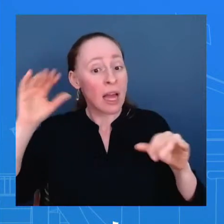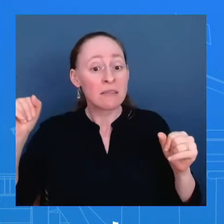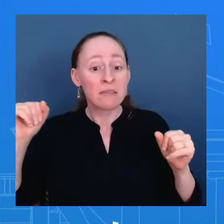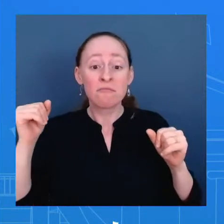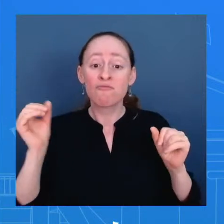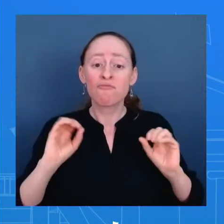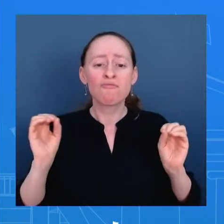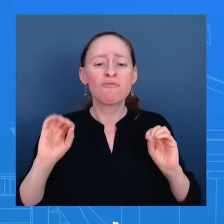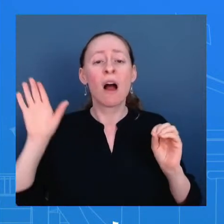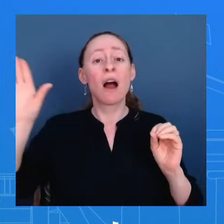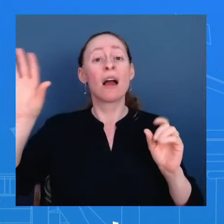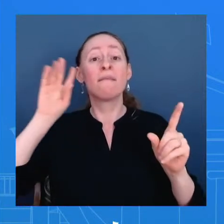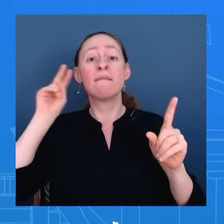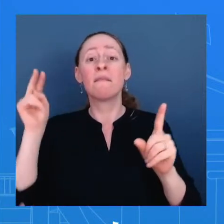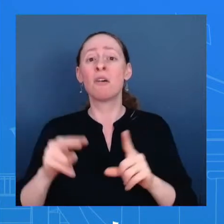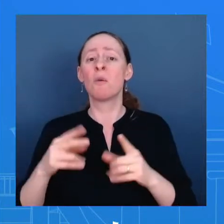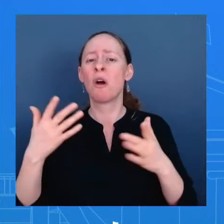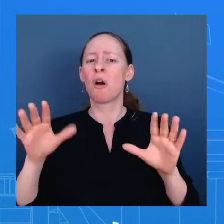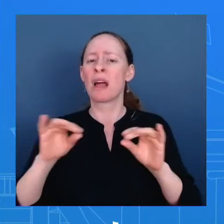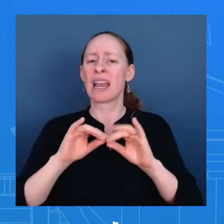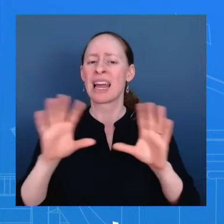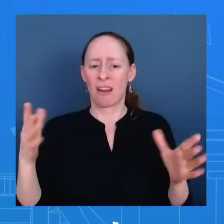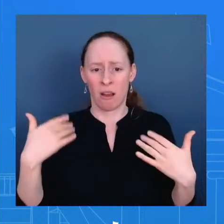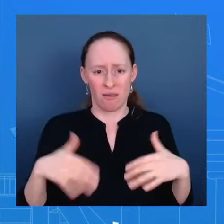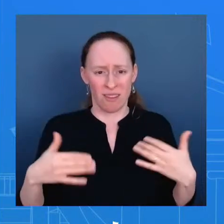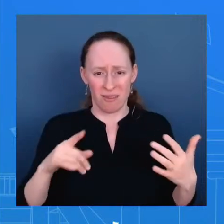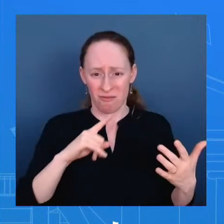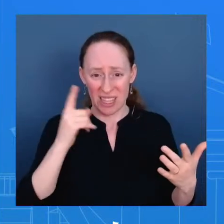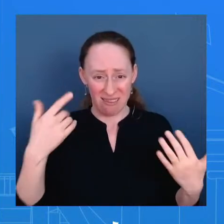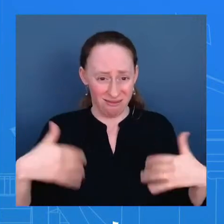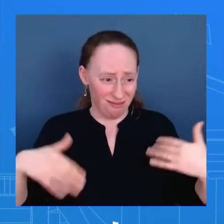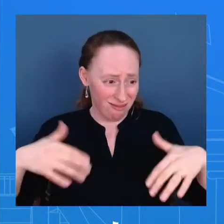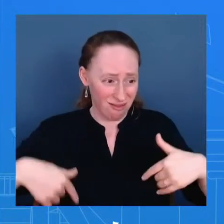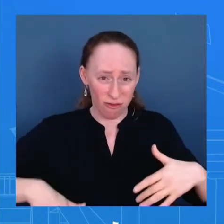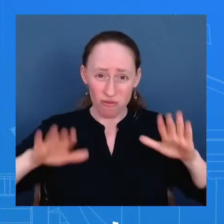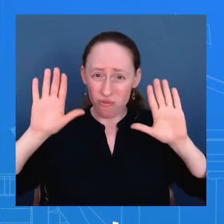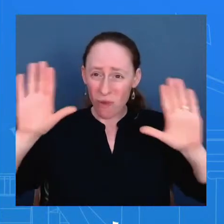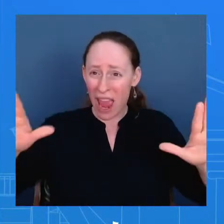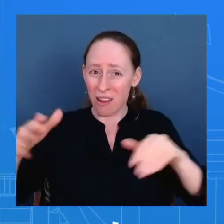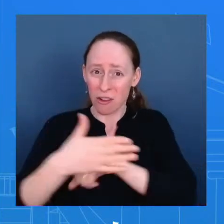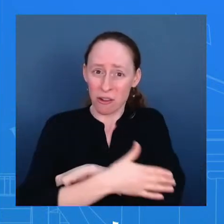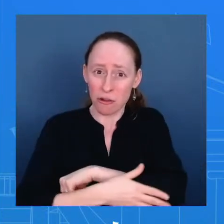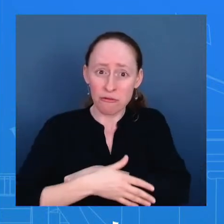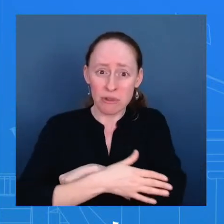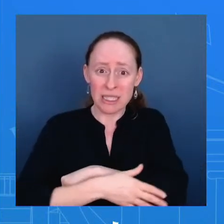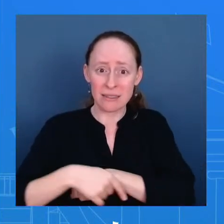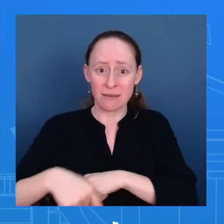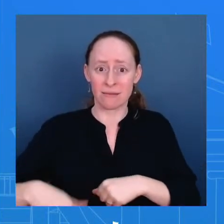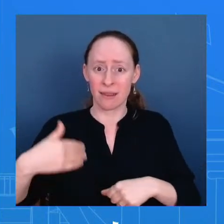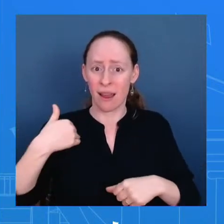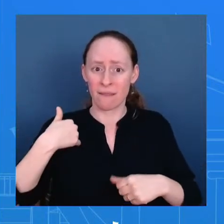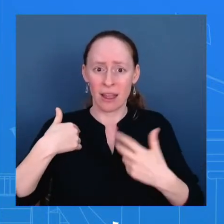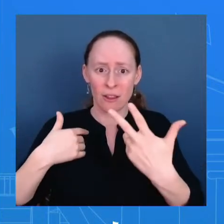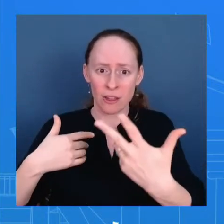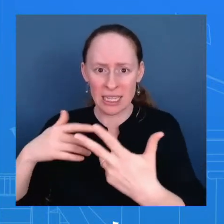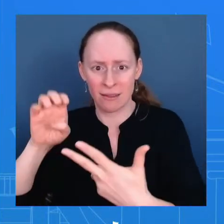where you have three estates of government. And you have a fourth estate that personifies the importance of -- of the right to free speech. You --